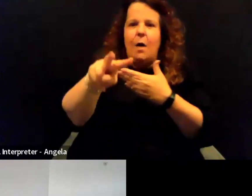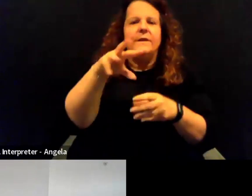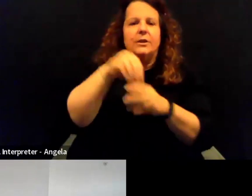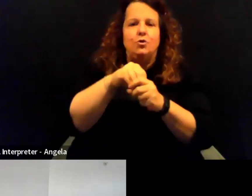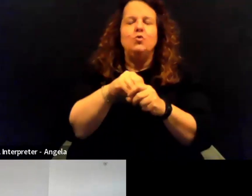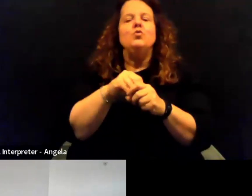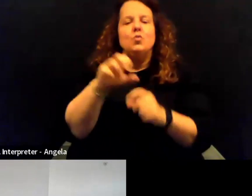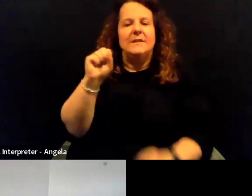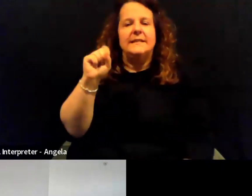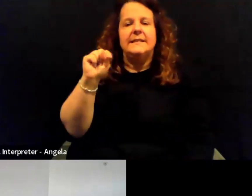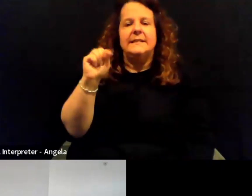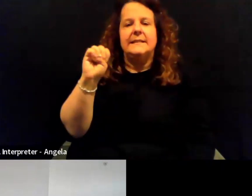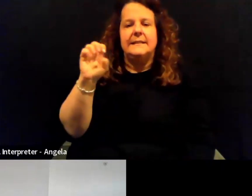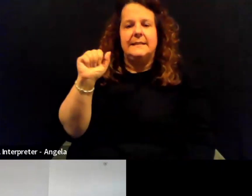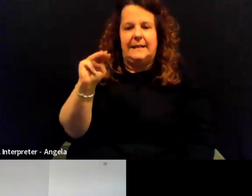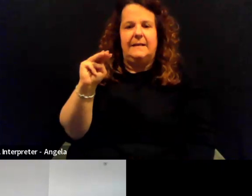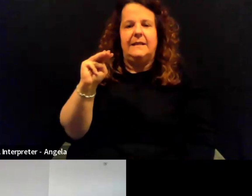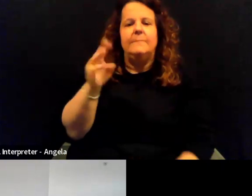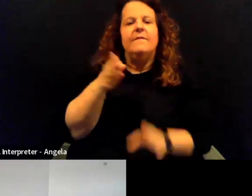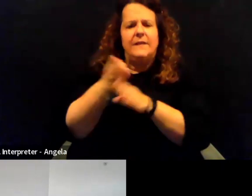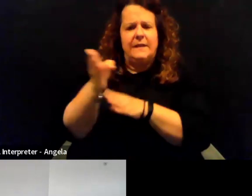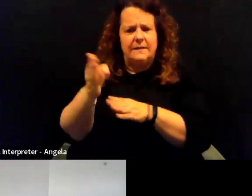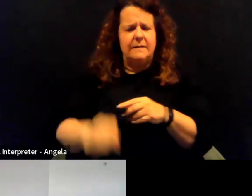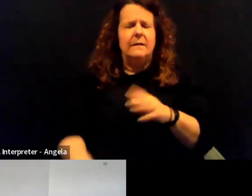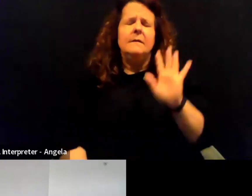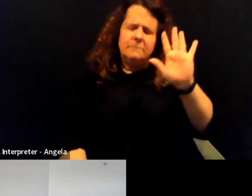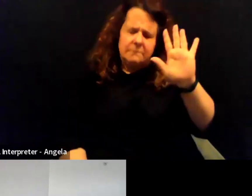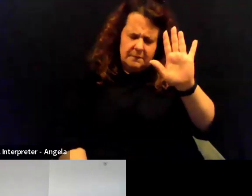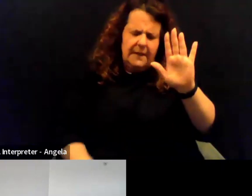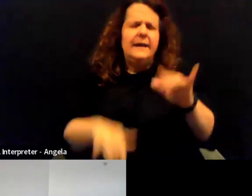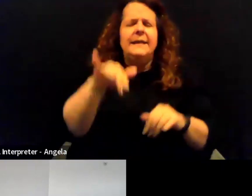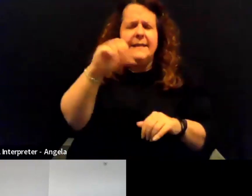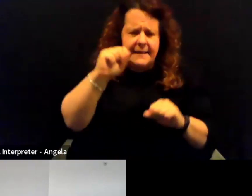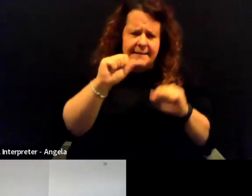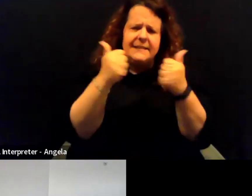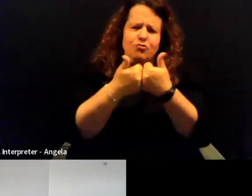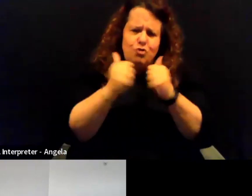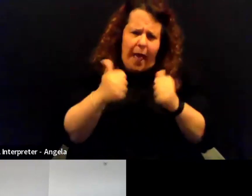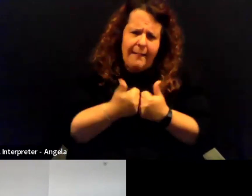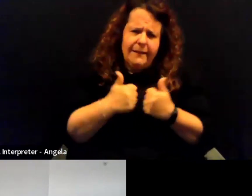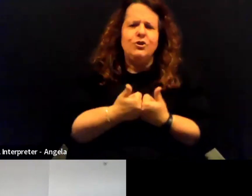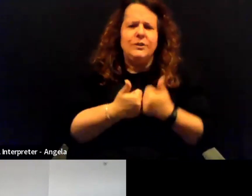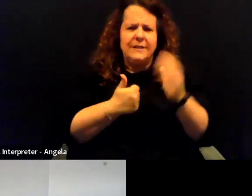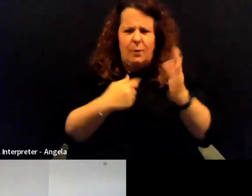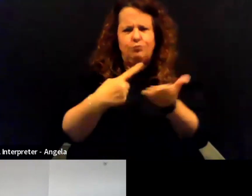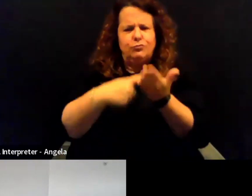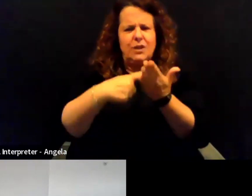And as I went on, yes, there are a lot more challenges, but as we'll talk about later in the conversation, a lot of learning